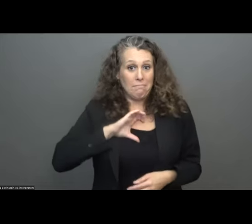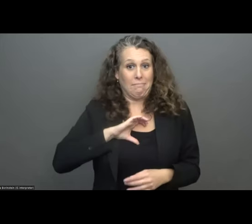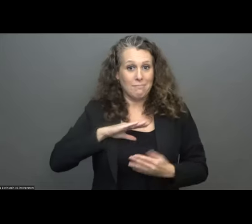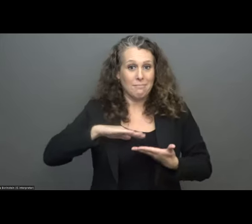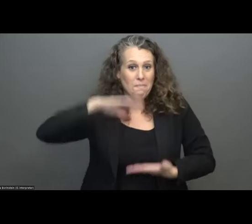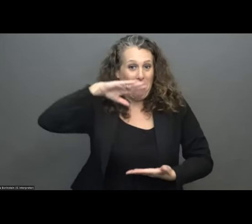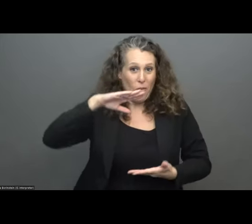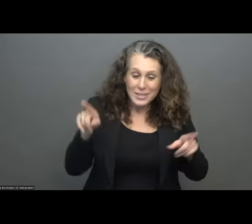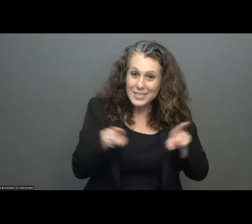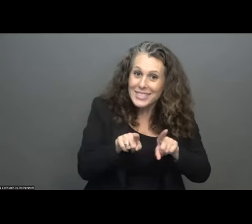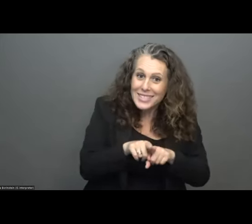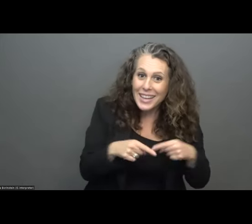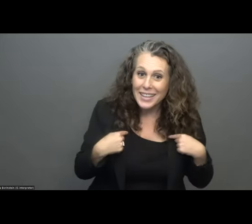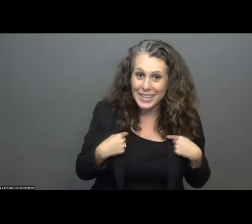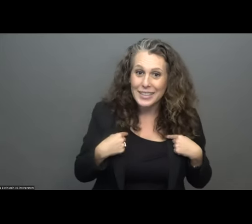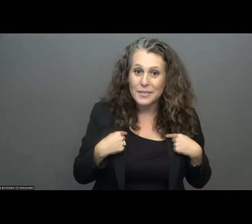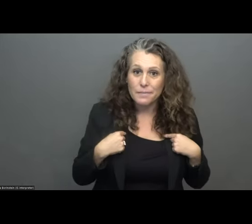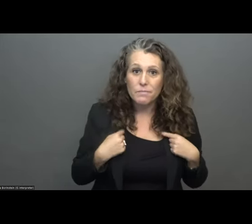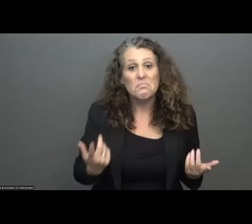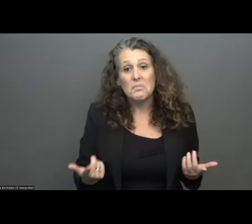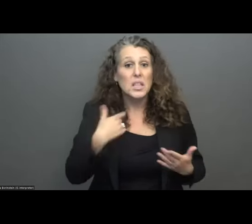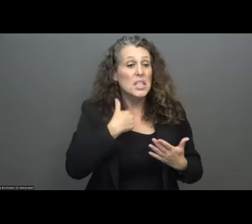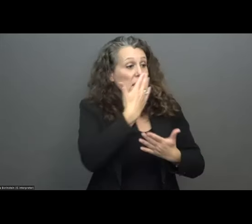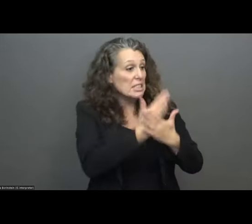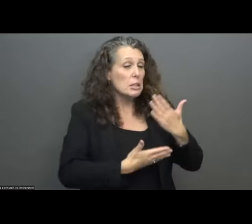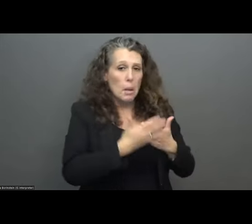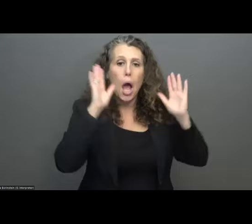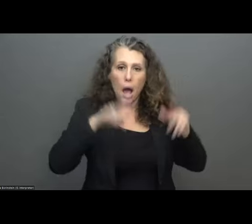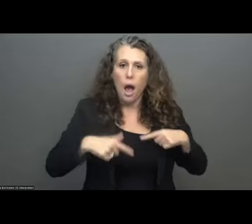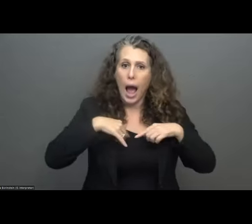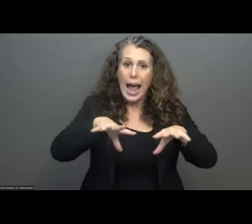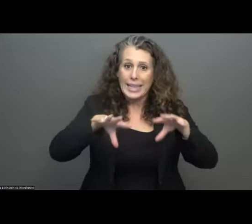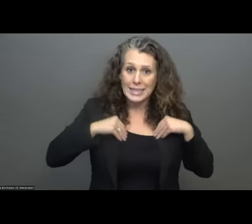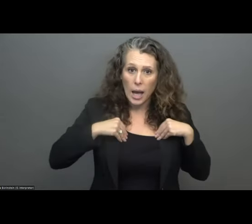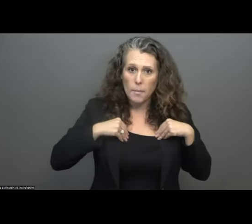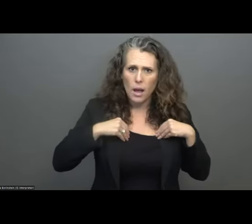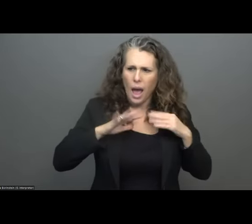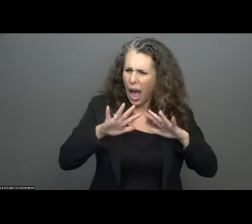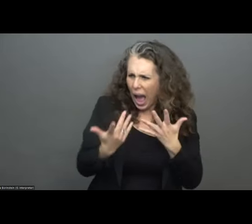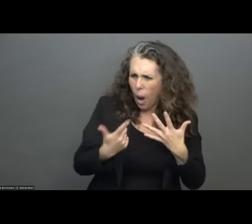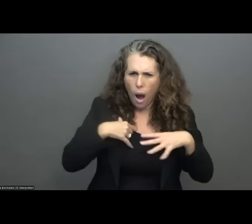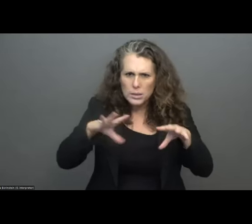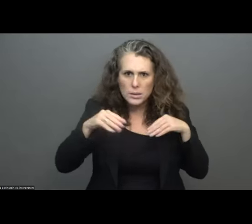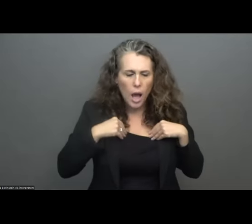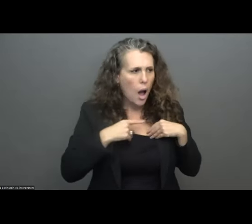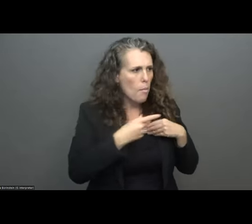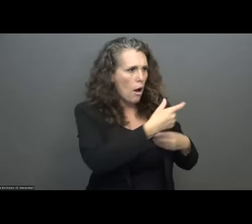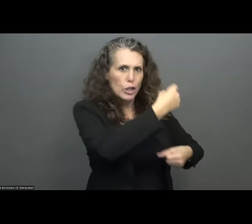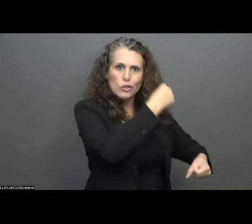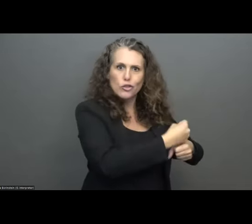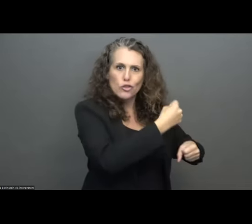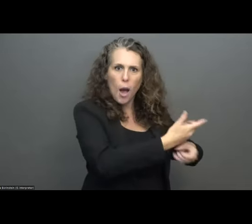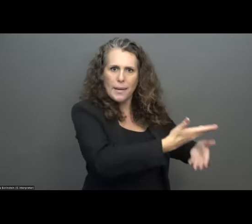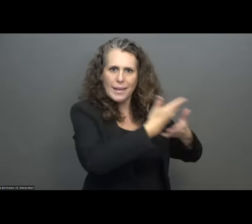see citizen of town to be the last person county council.